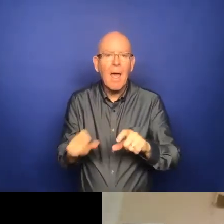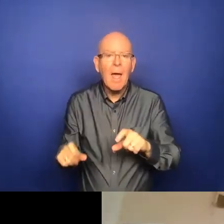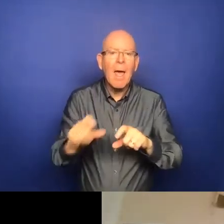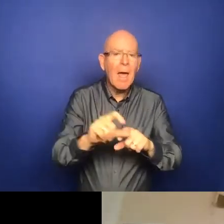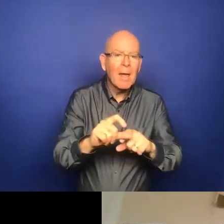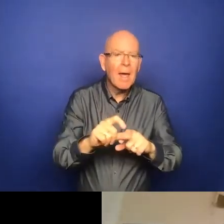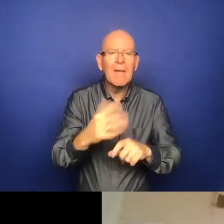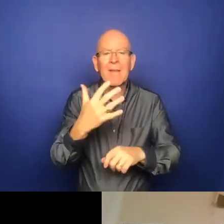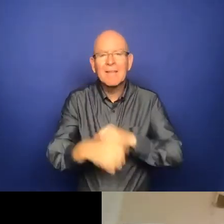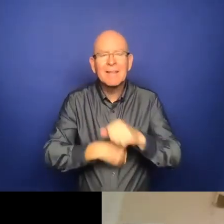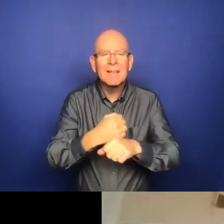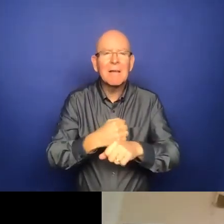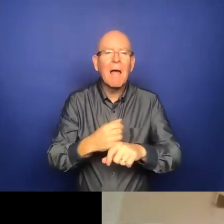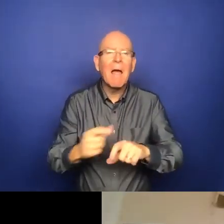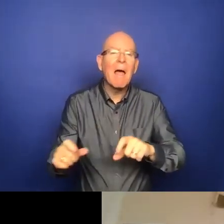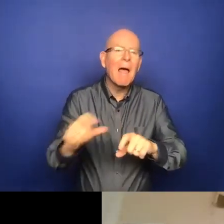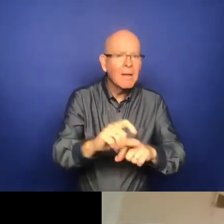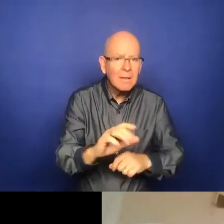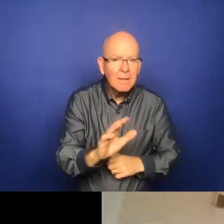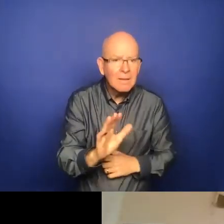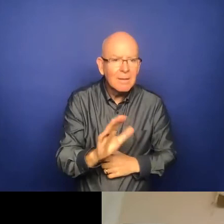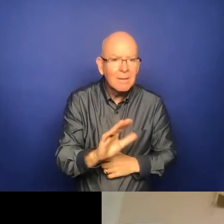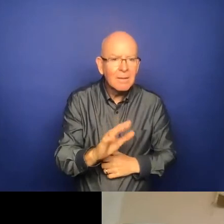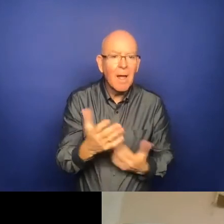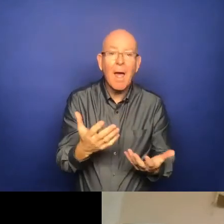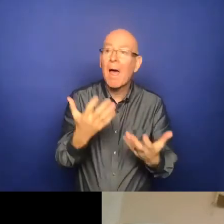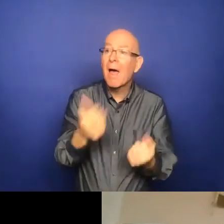Disability statistics should be addressed and considered in the same